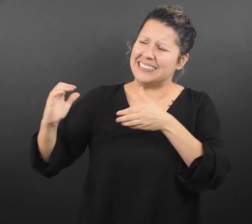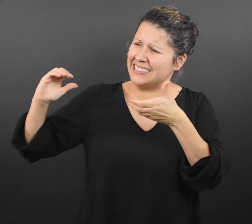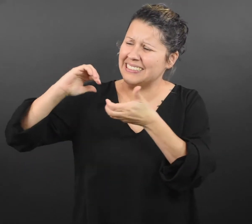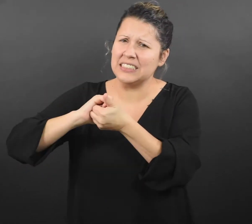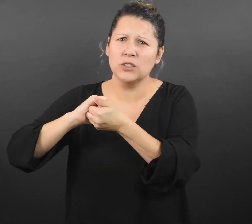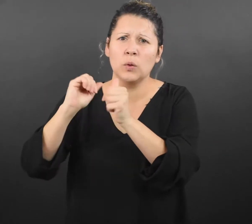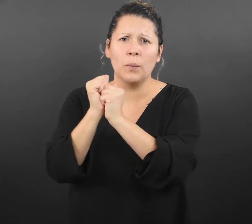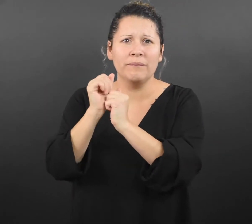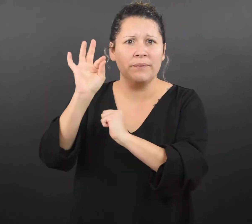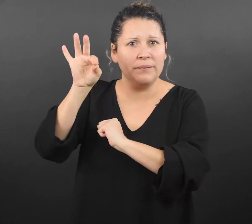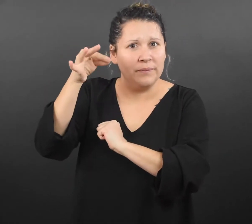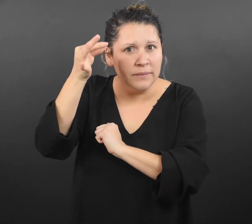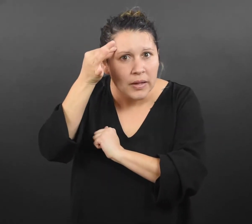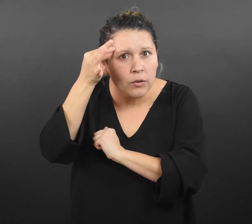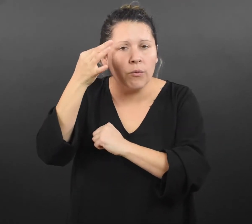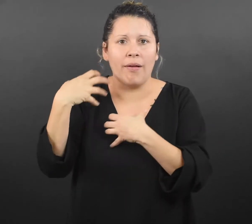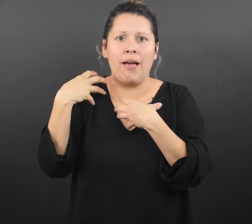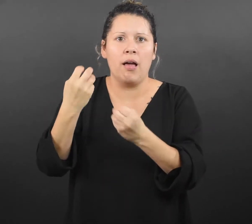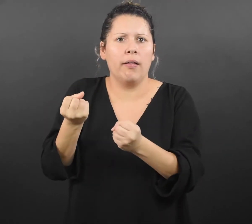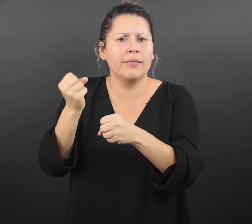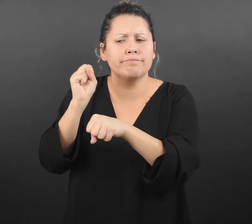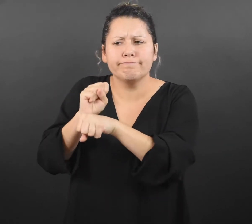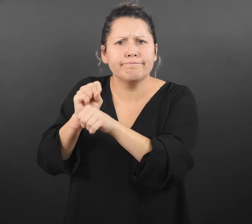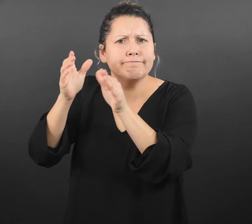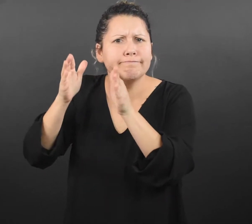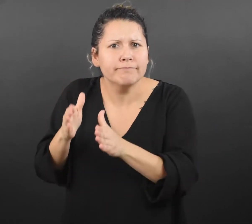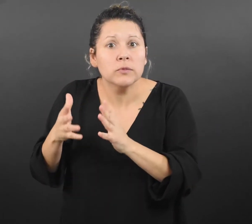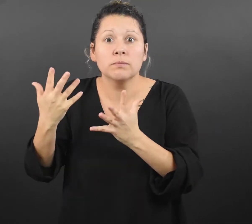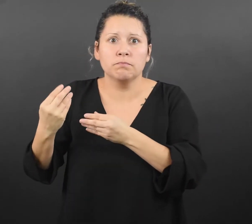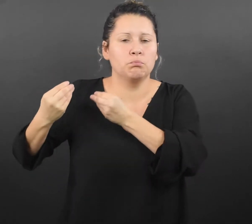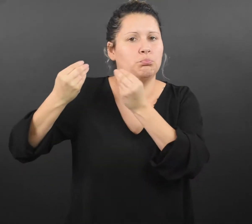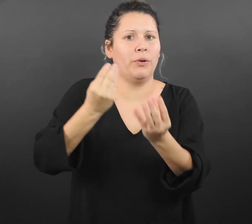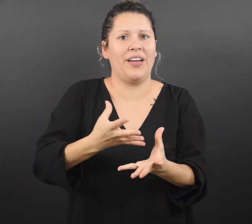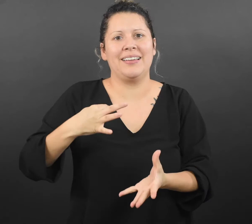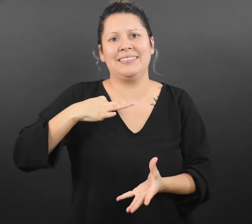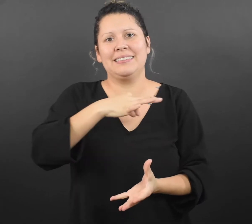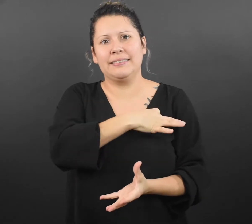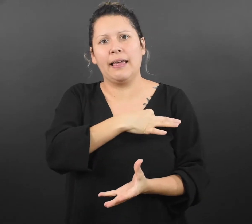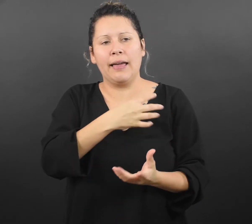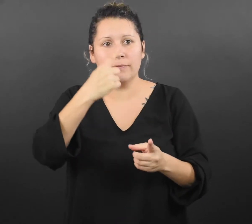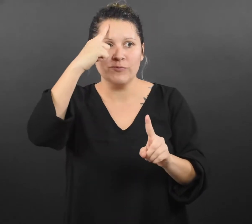with federal health officials to provide staffing support to our hospitals, including M Health